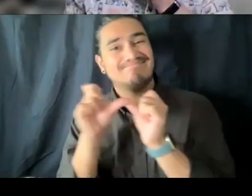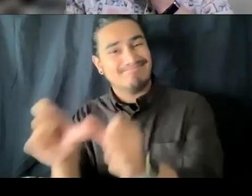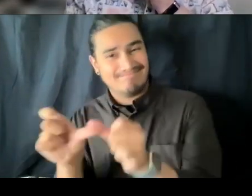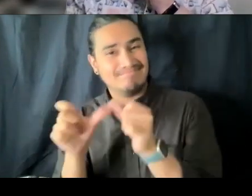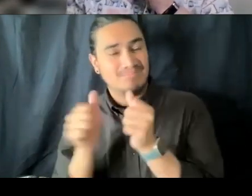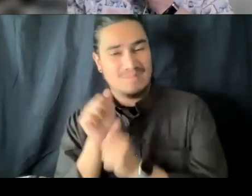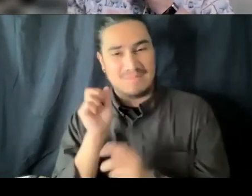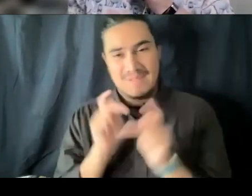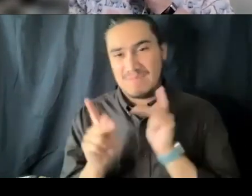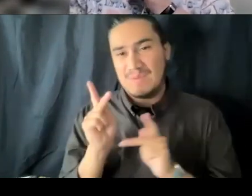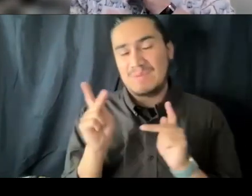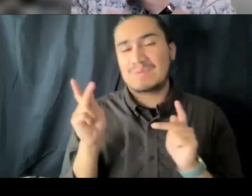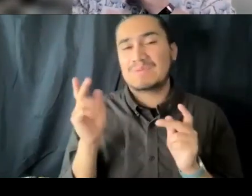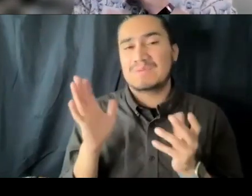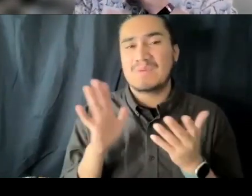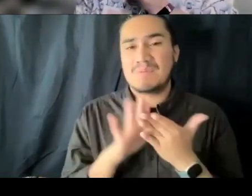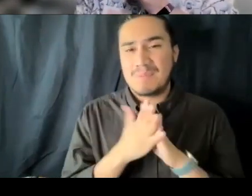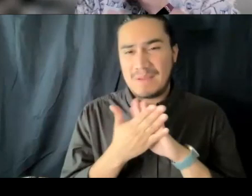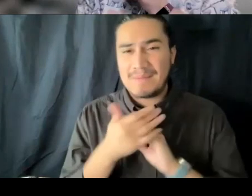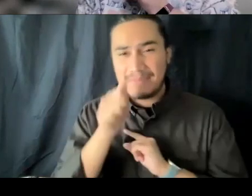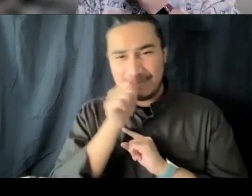so taking our time, being patient is really critical.